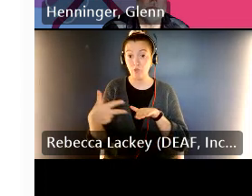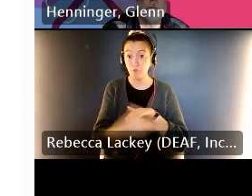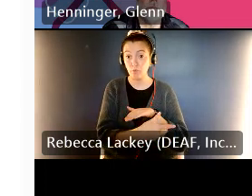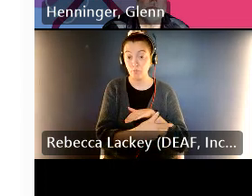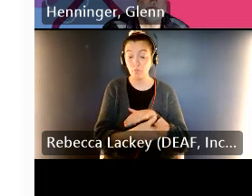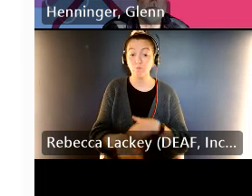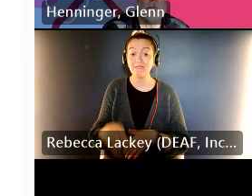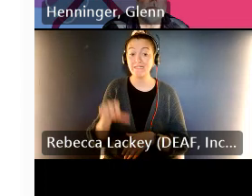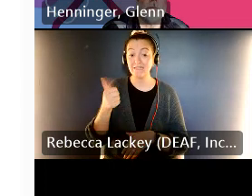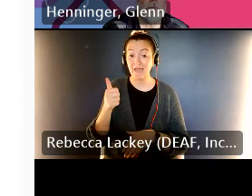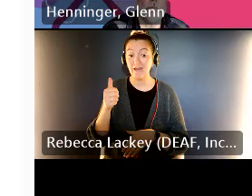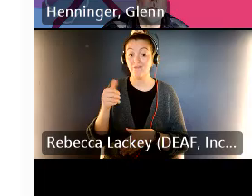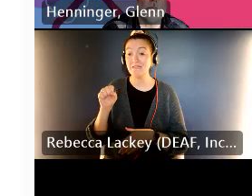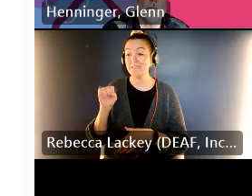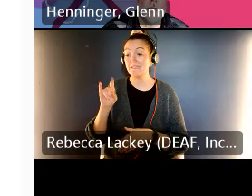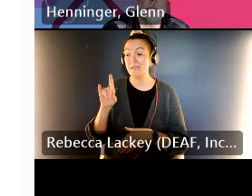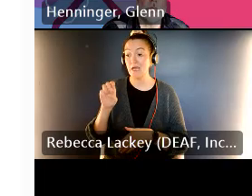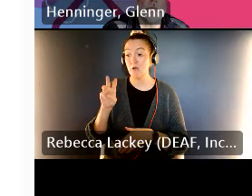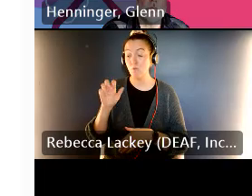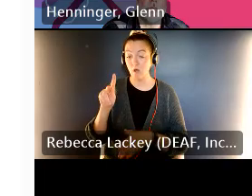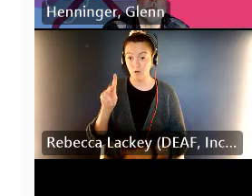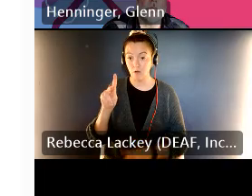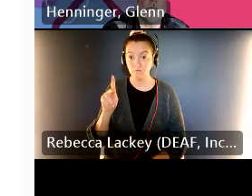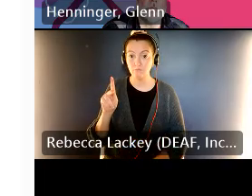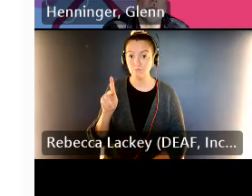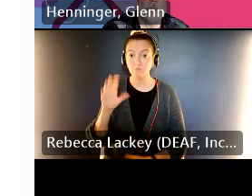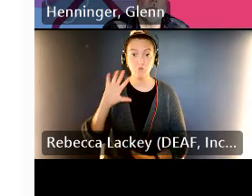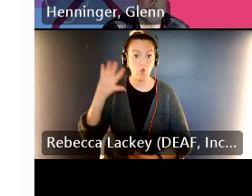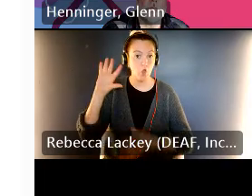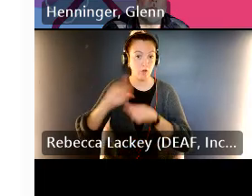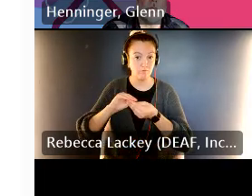sidewalk score. So All in all become 31.